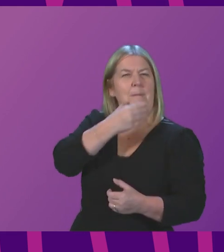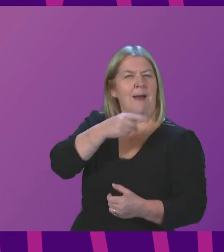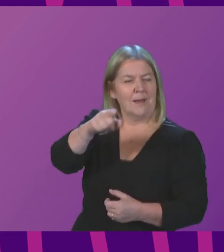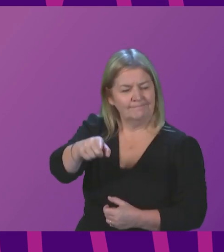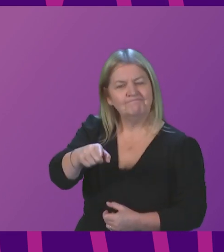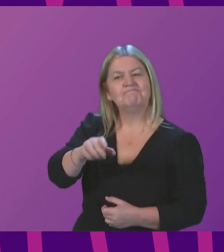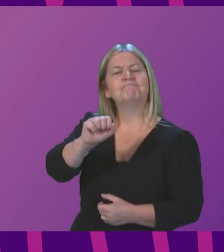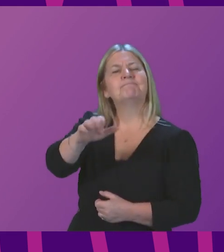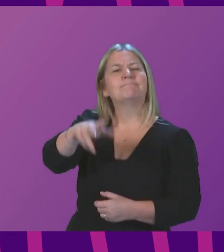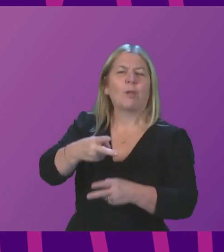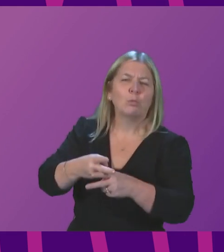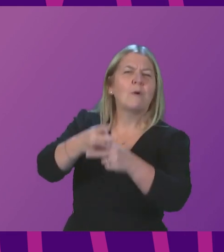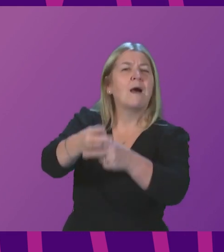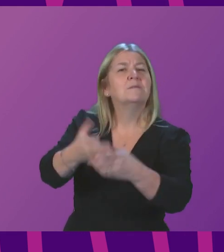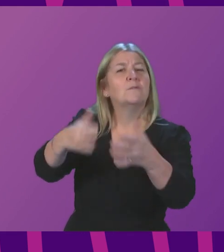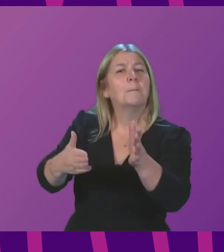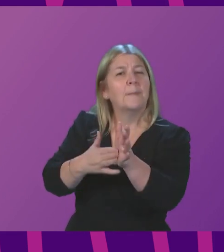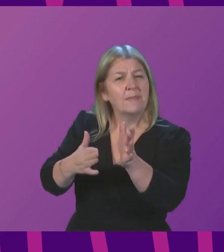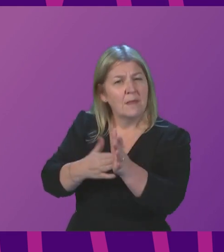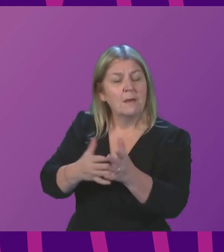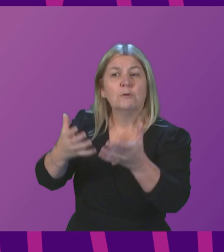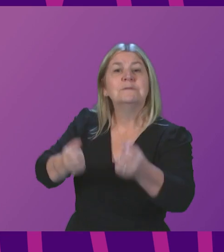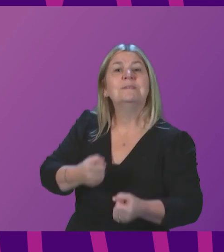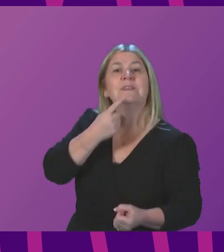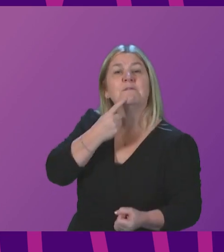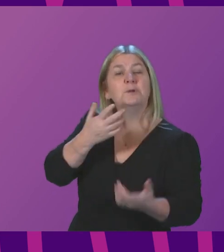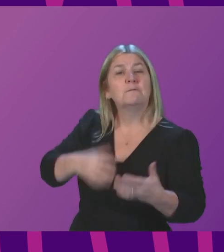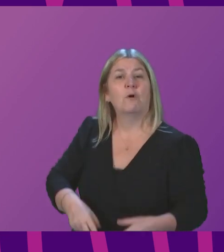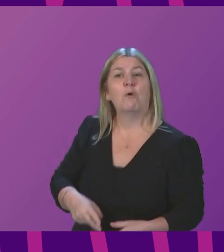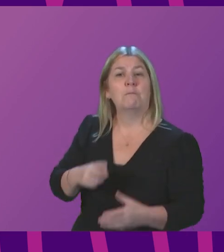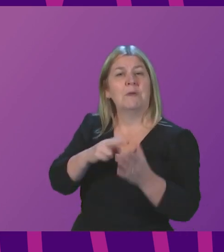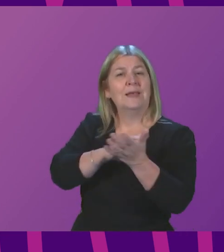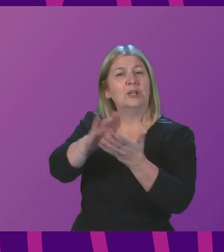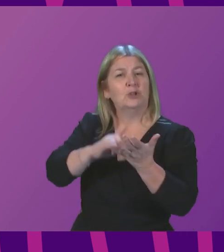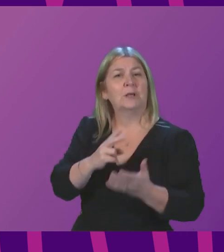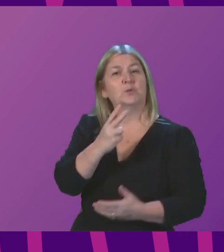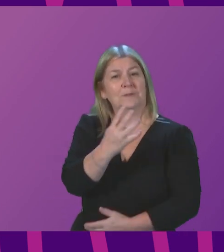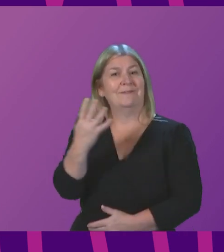when they received advice from NHS 24 to go to Stobhill hospital. Clinicians at NHS 24